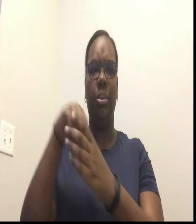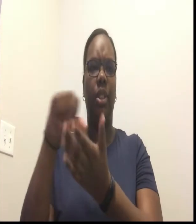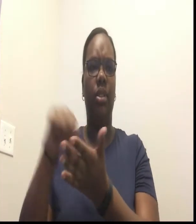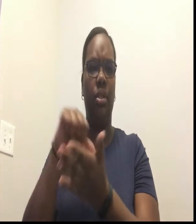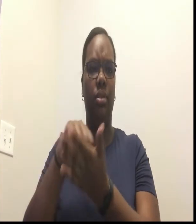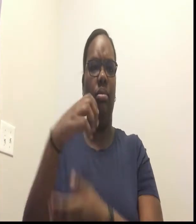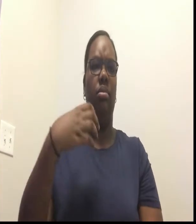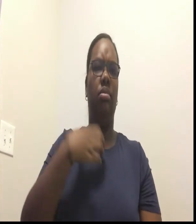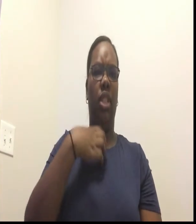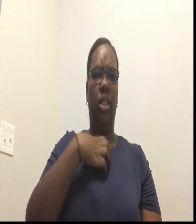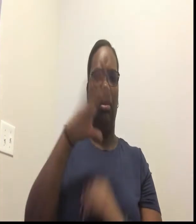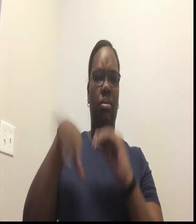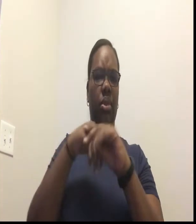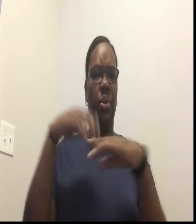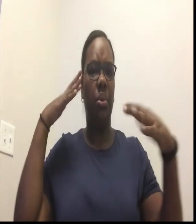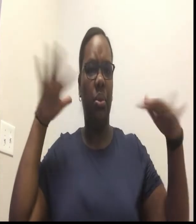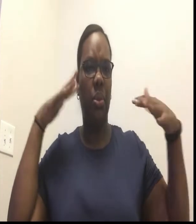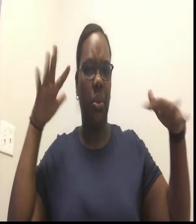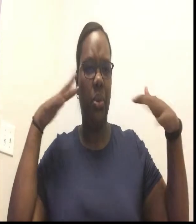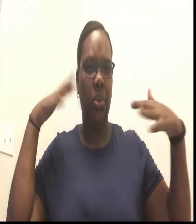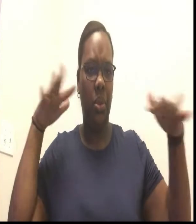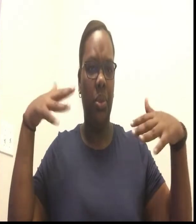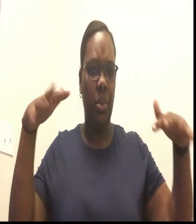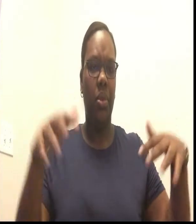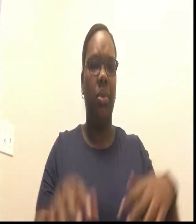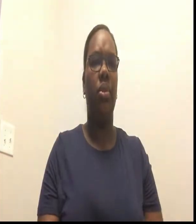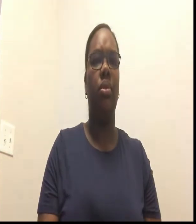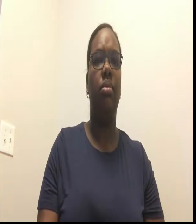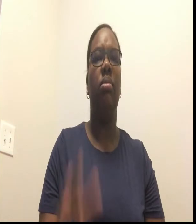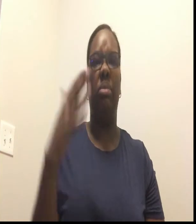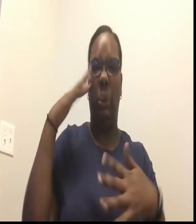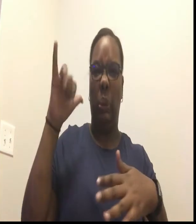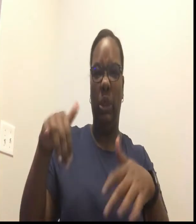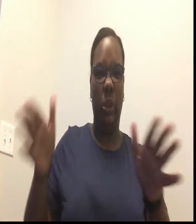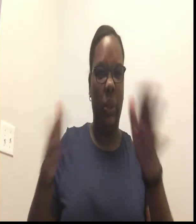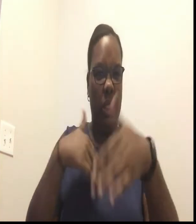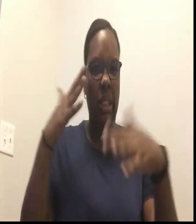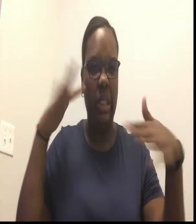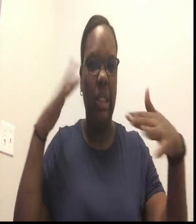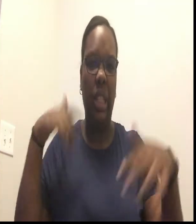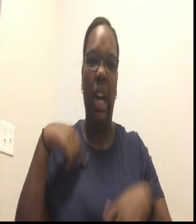person is speaking and you want to let's use the example that's here on the page